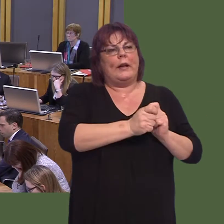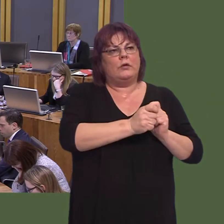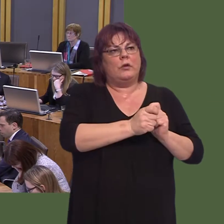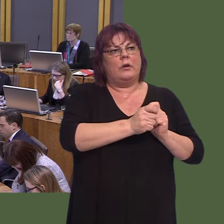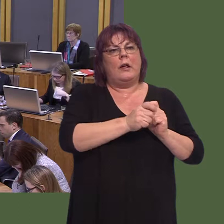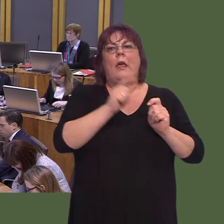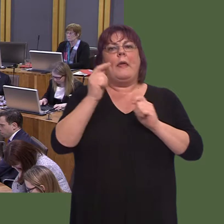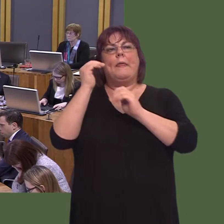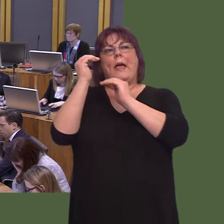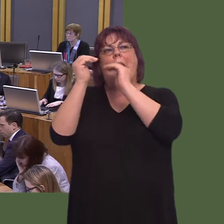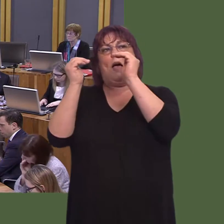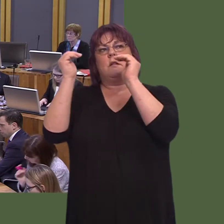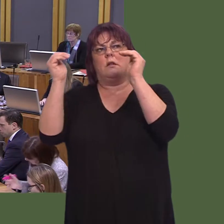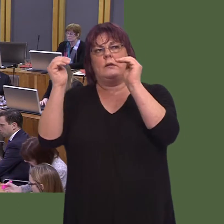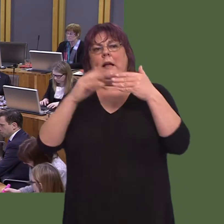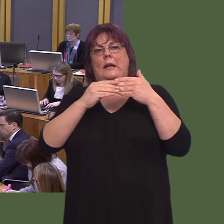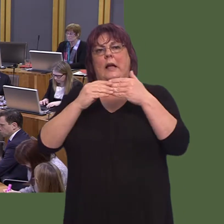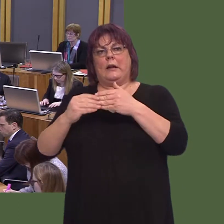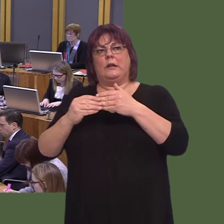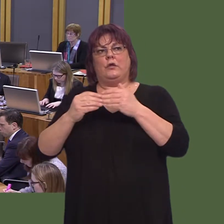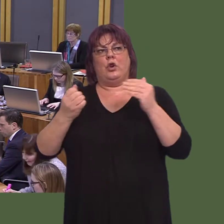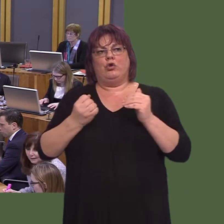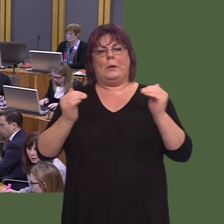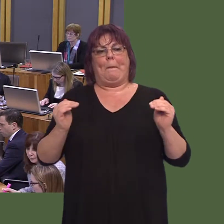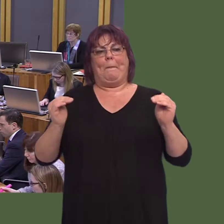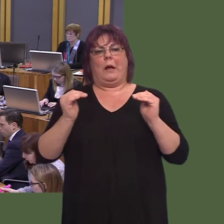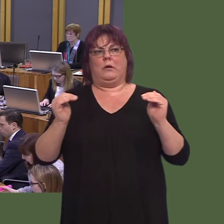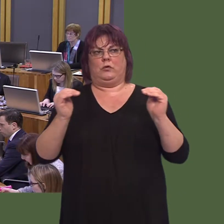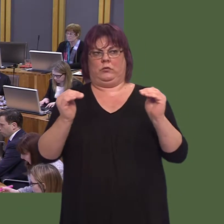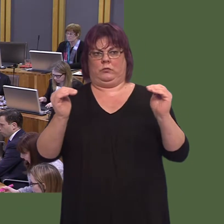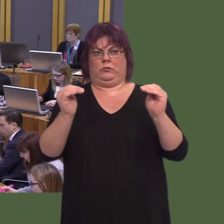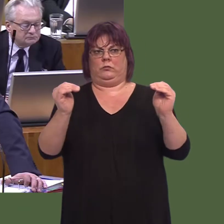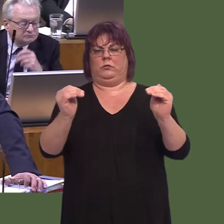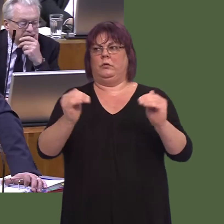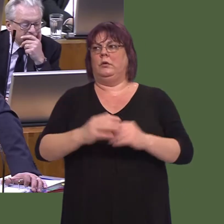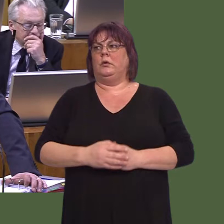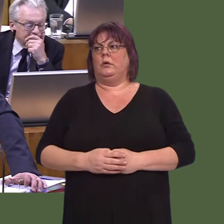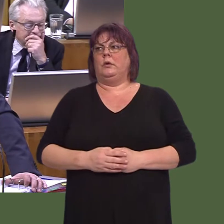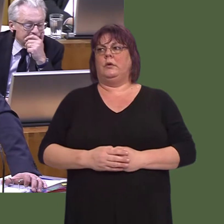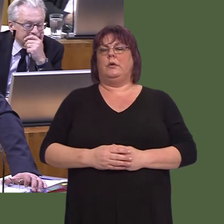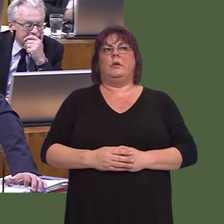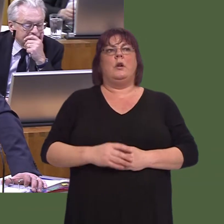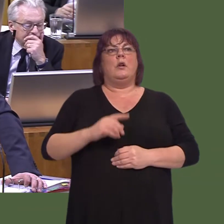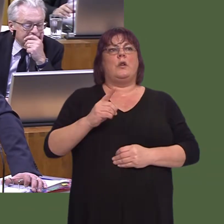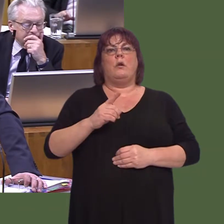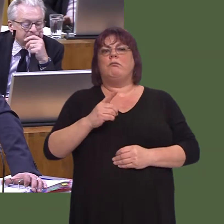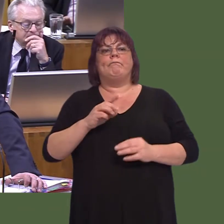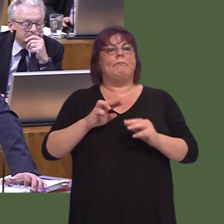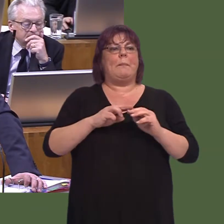to adulthood, so that that kind of problem, where people can't access services in the